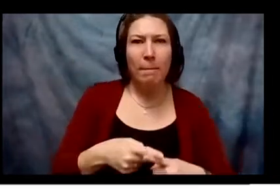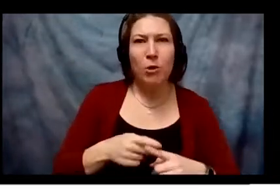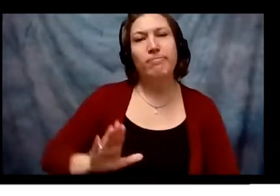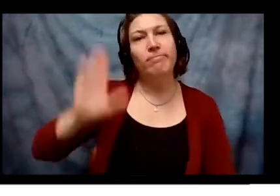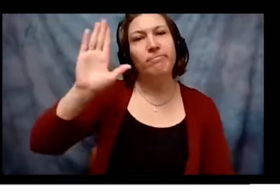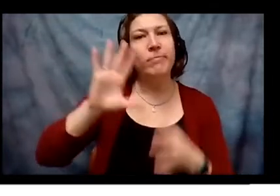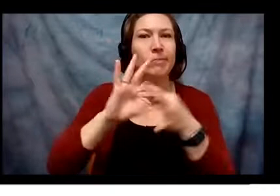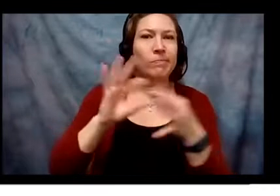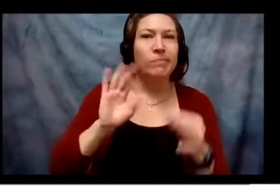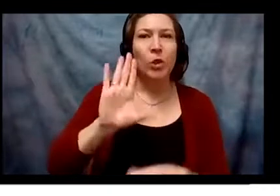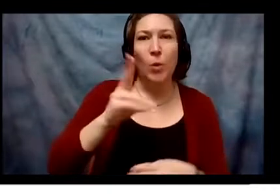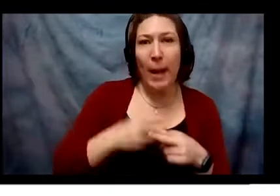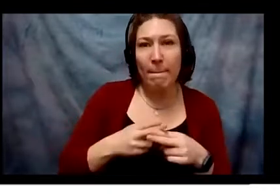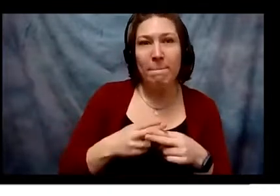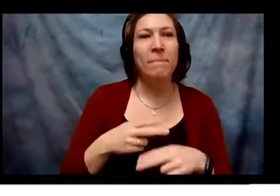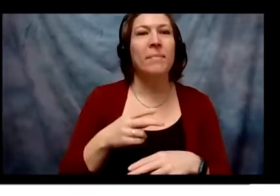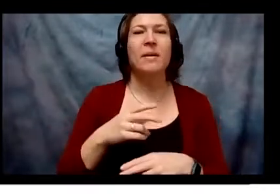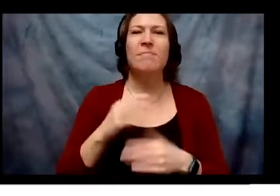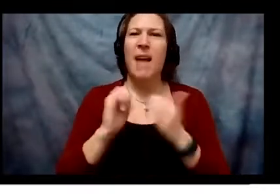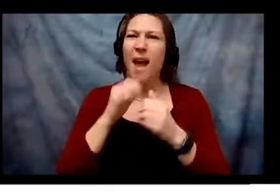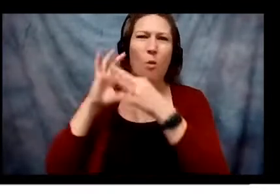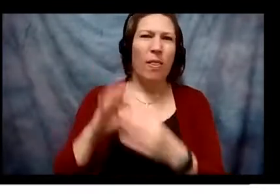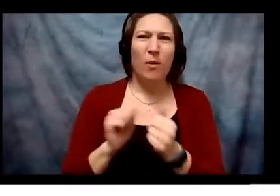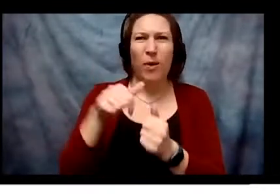you love to do. Thank you so much for sharing.